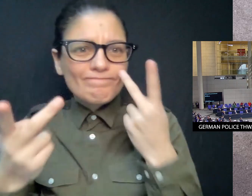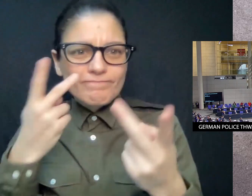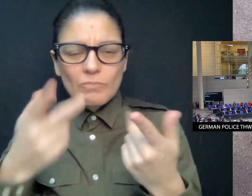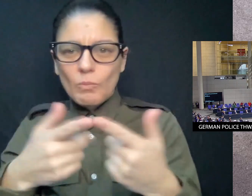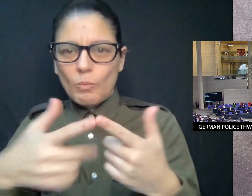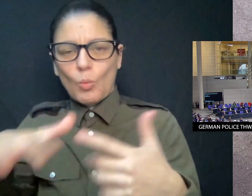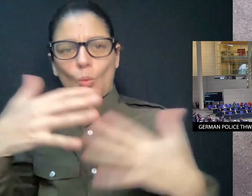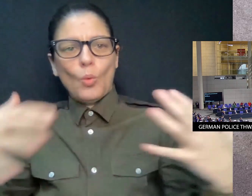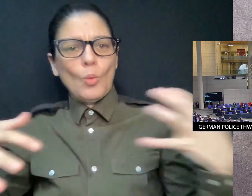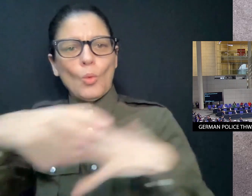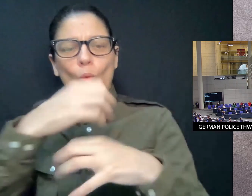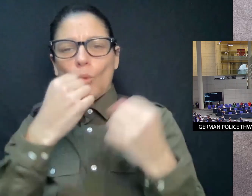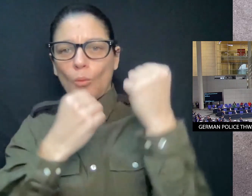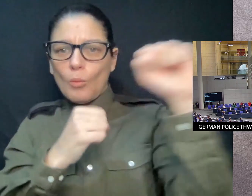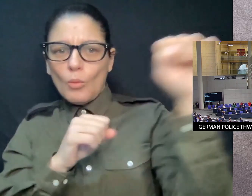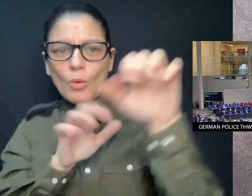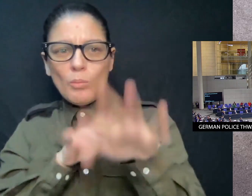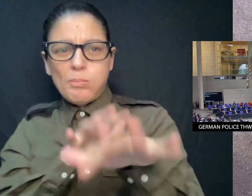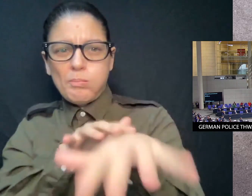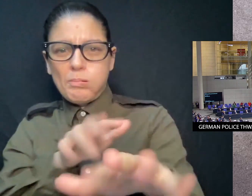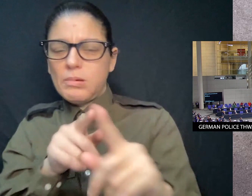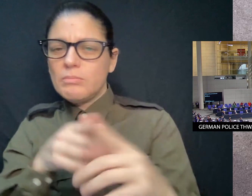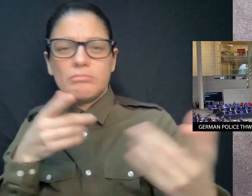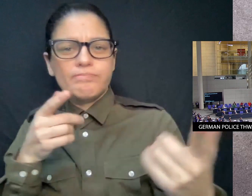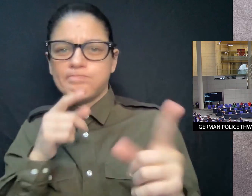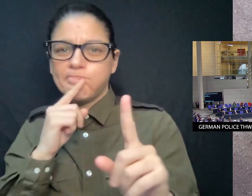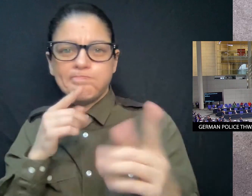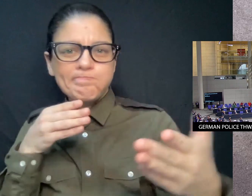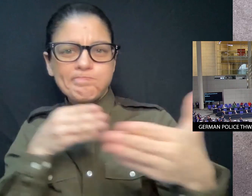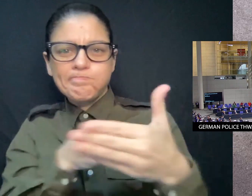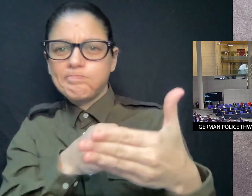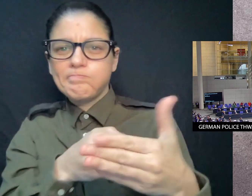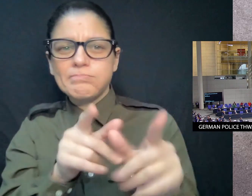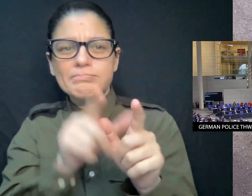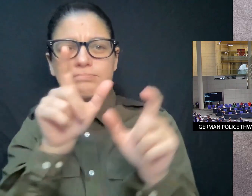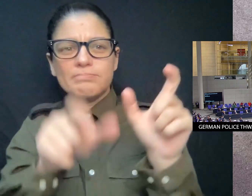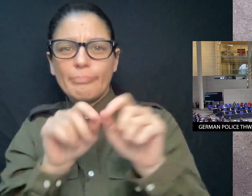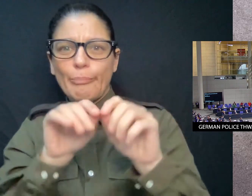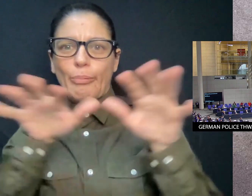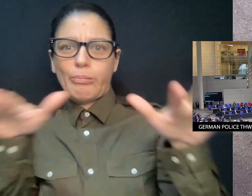and demonstrations against the coronavirus pandemic measures